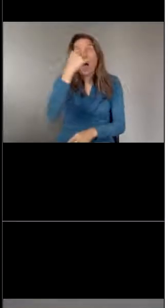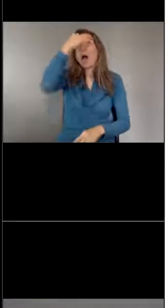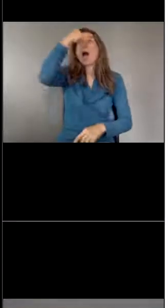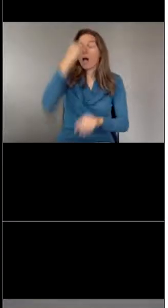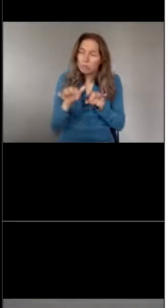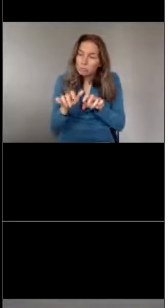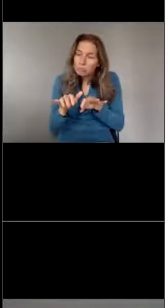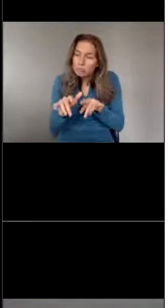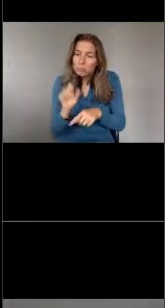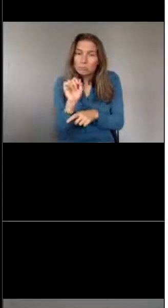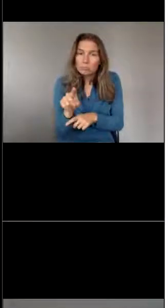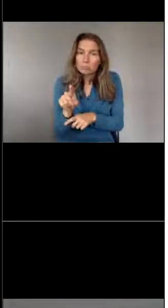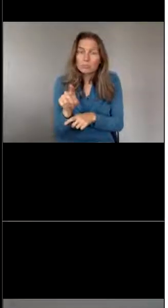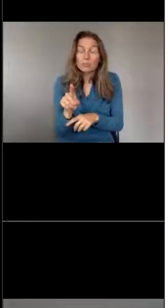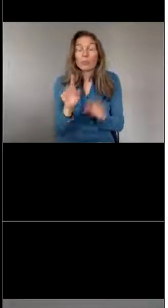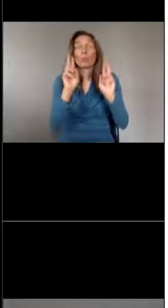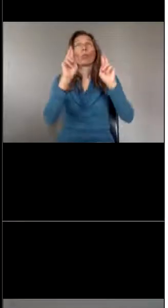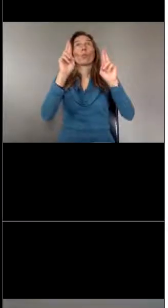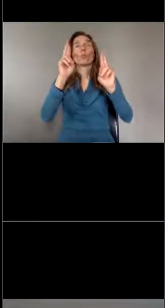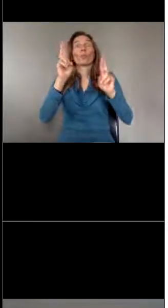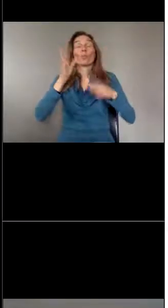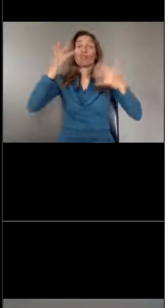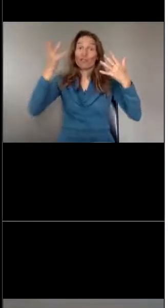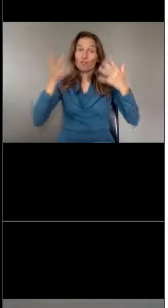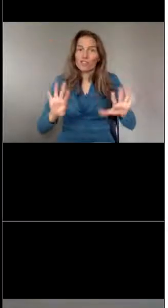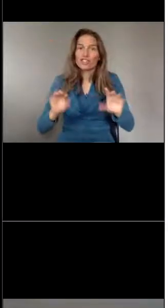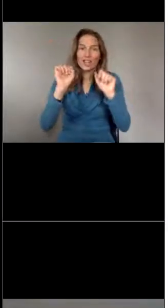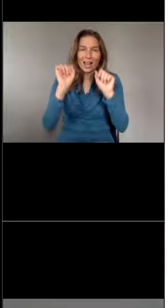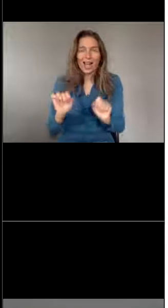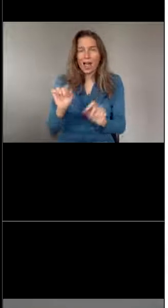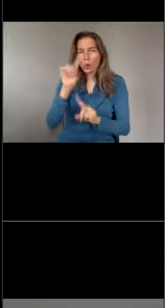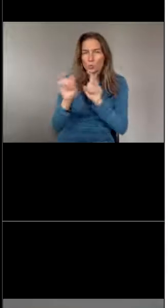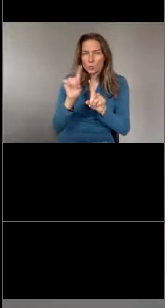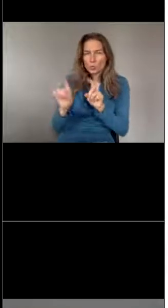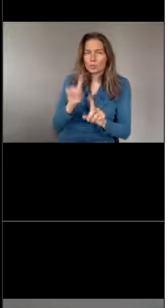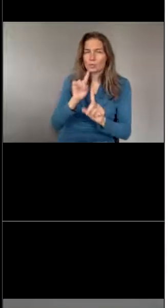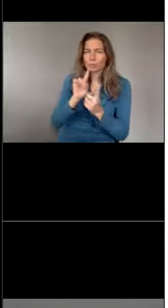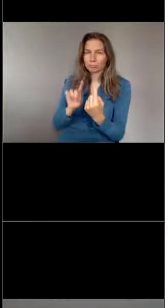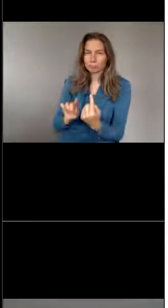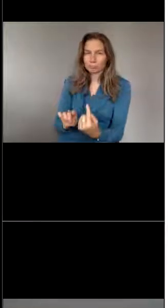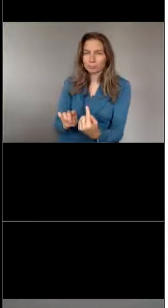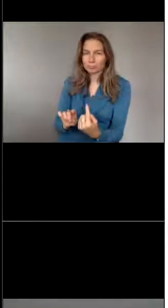everything at the end, and if we don't manage that, then we'll follow up by email.